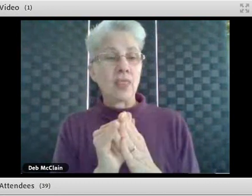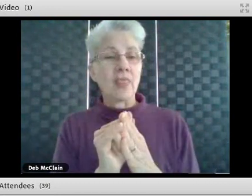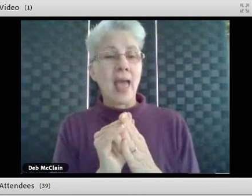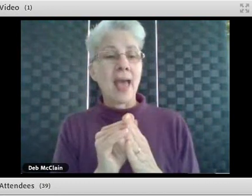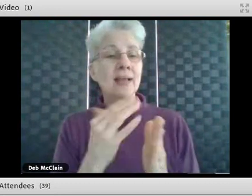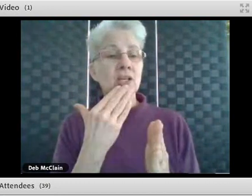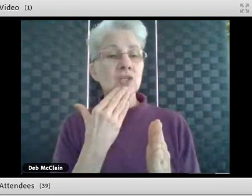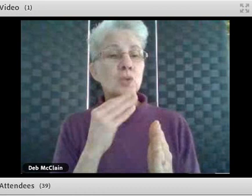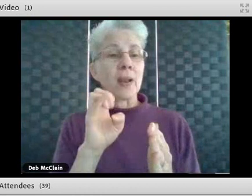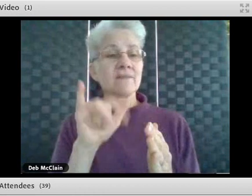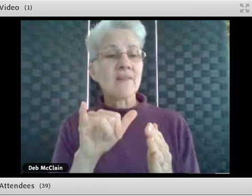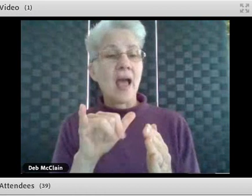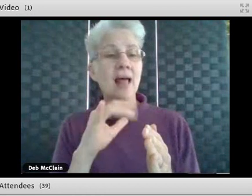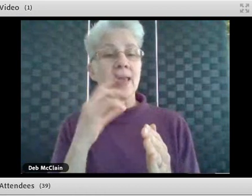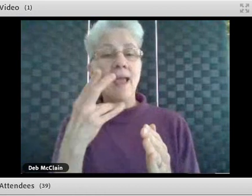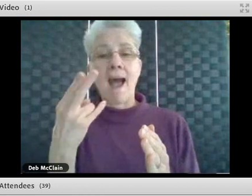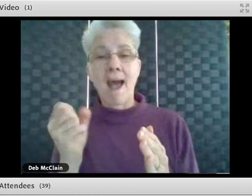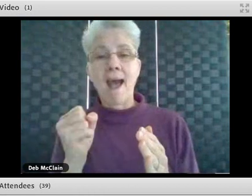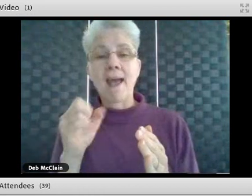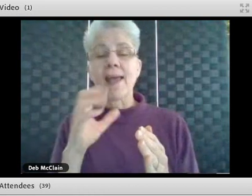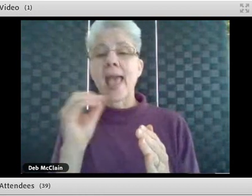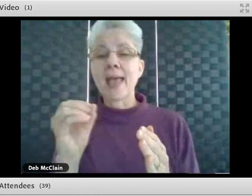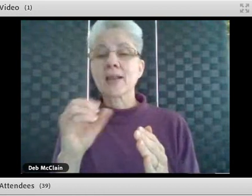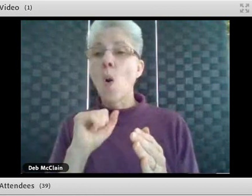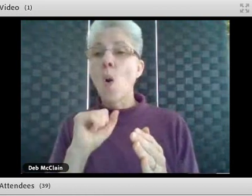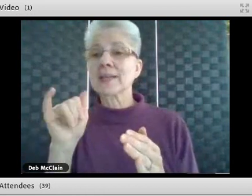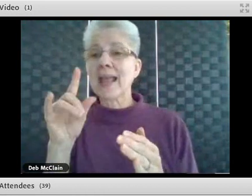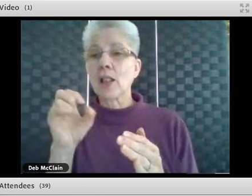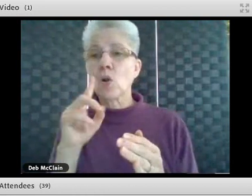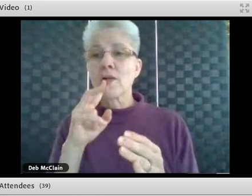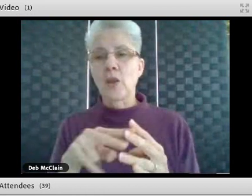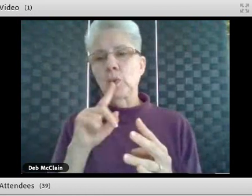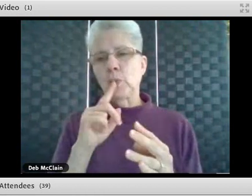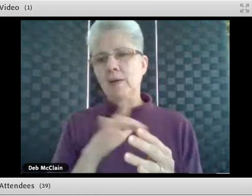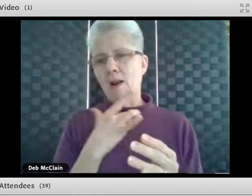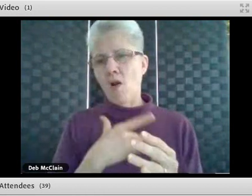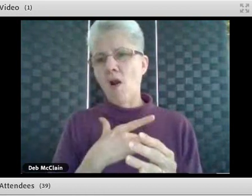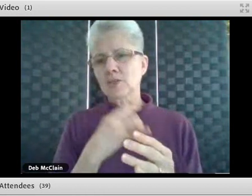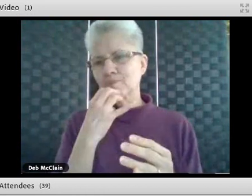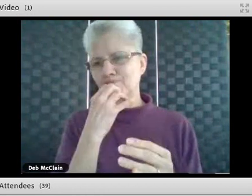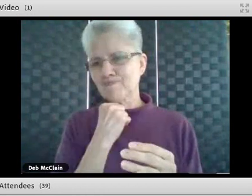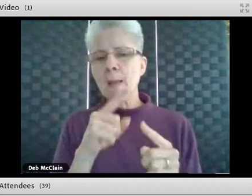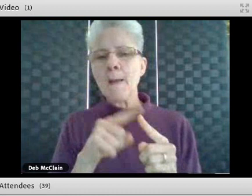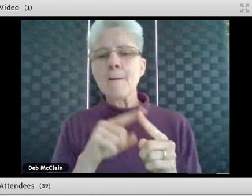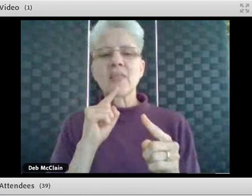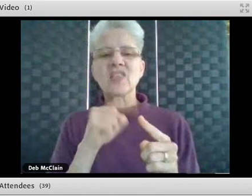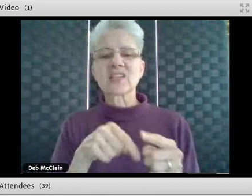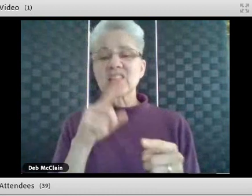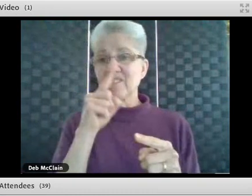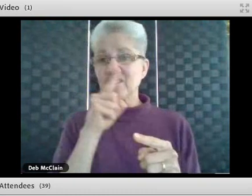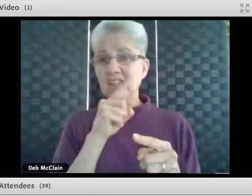and "Old Yeller" are both very real in our hearts, obviously, but they're still fiction accounts of these topics,